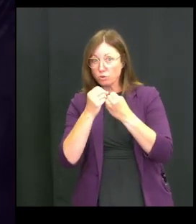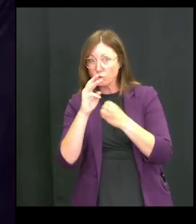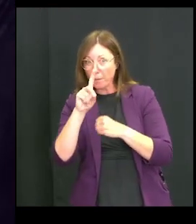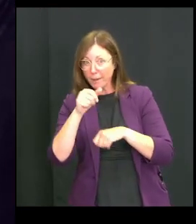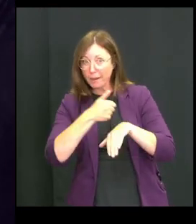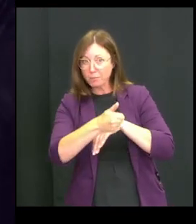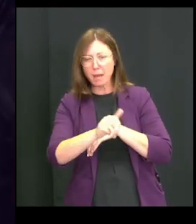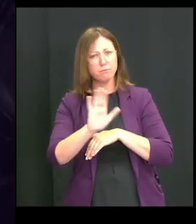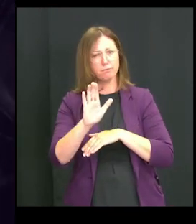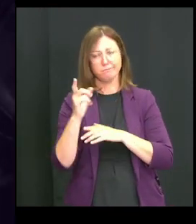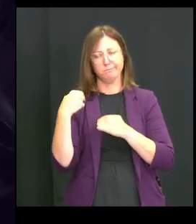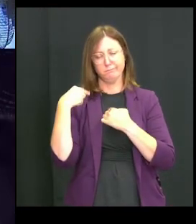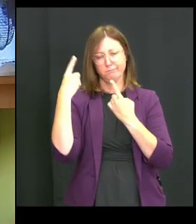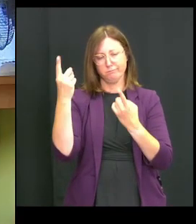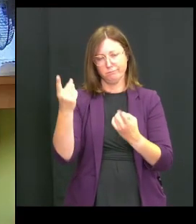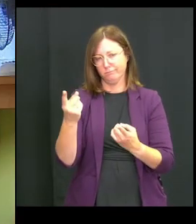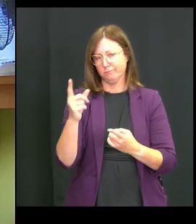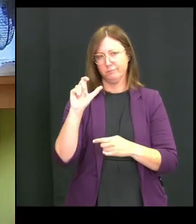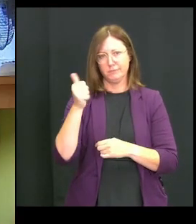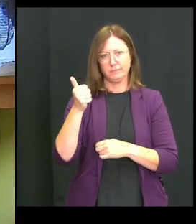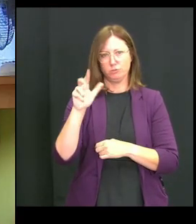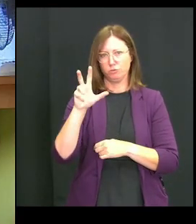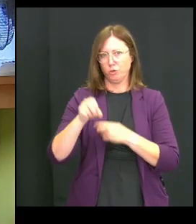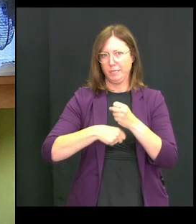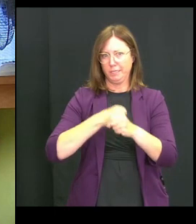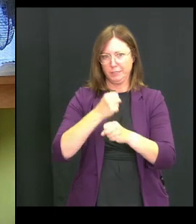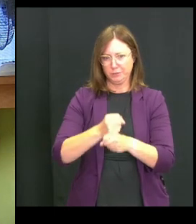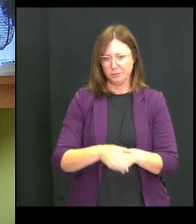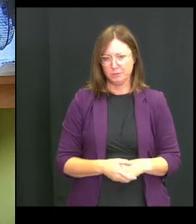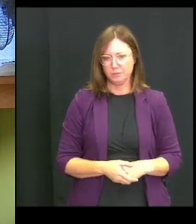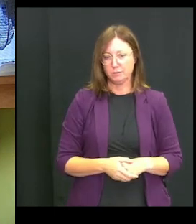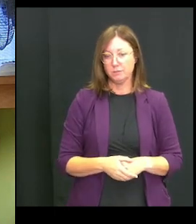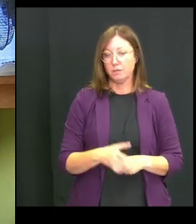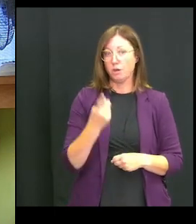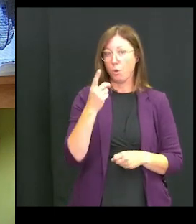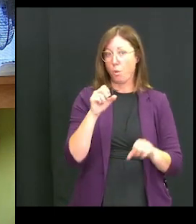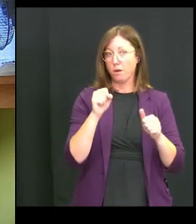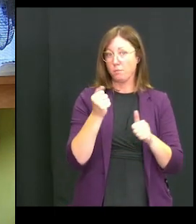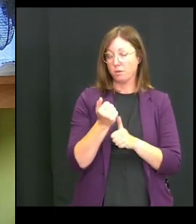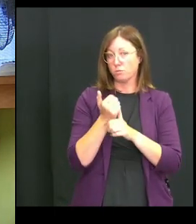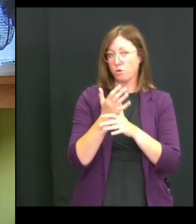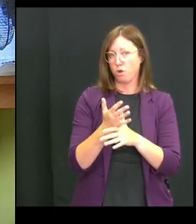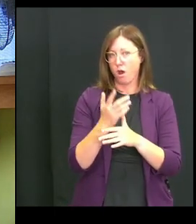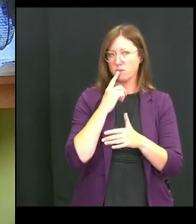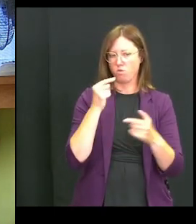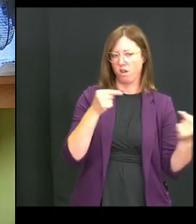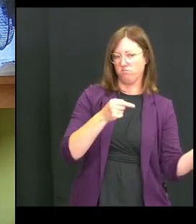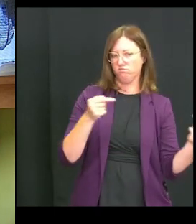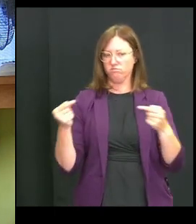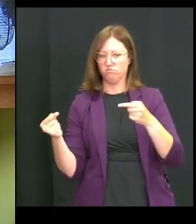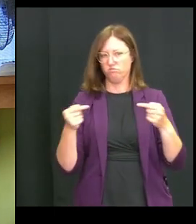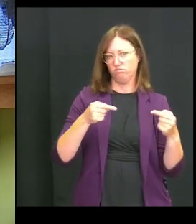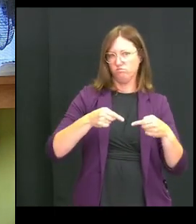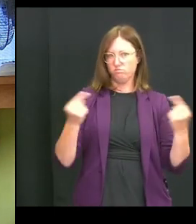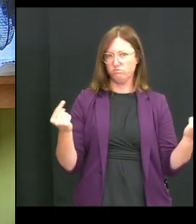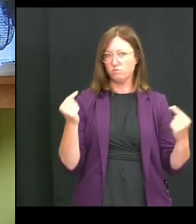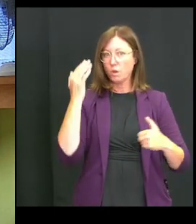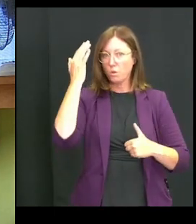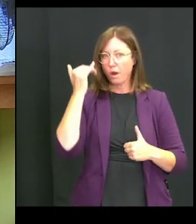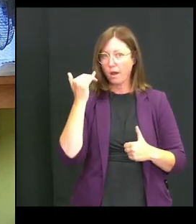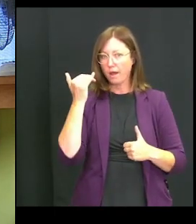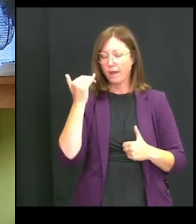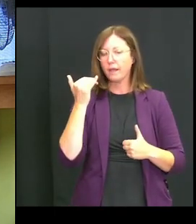One potential cause of this growing inter-party hostility, it leads me to finding number two.